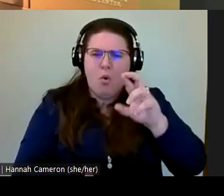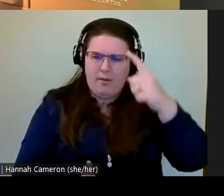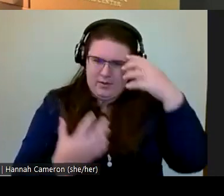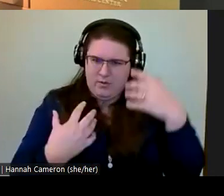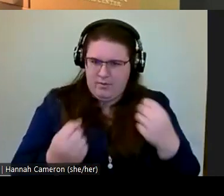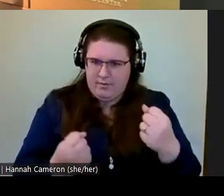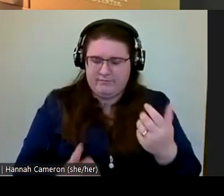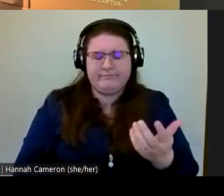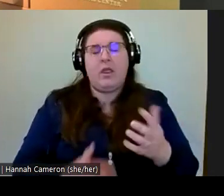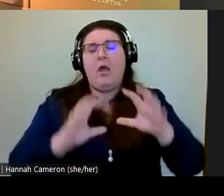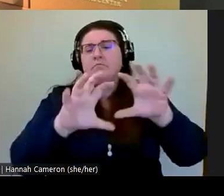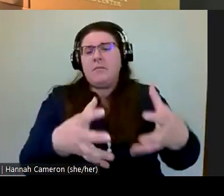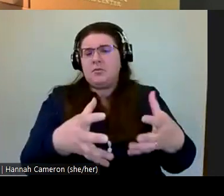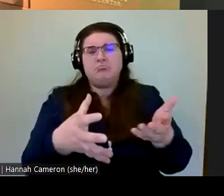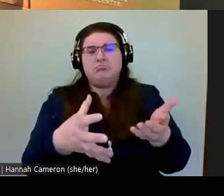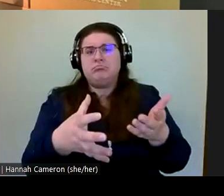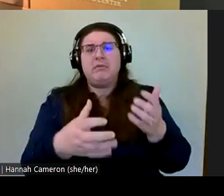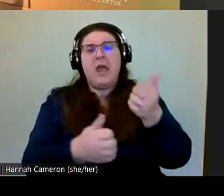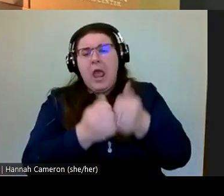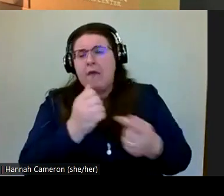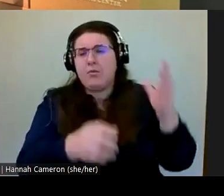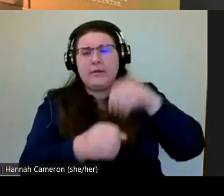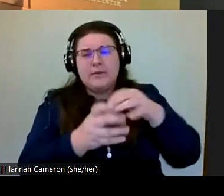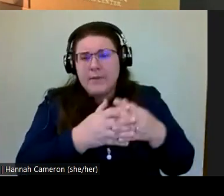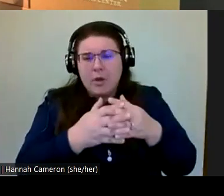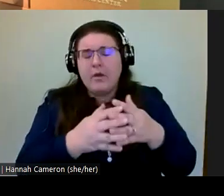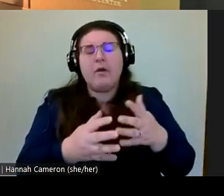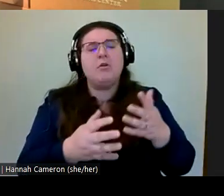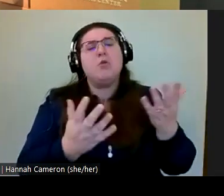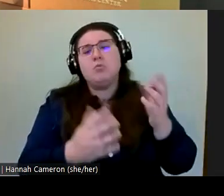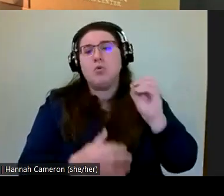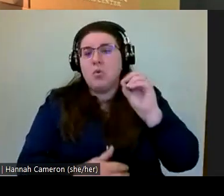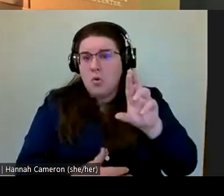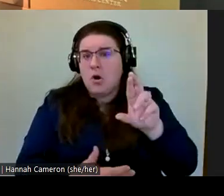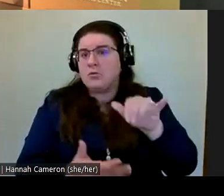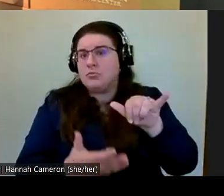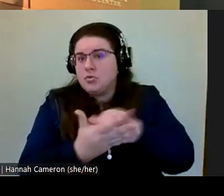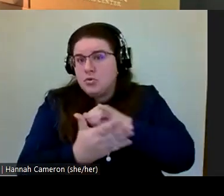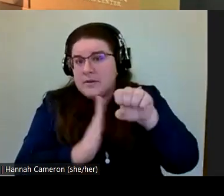maybe it's all the people who live in Rochester uh and uh how many of these people they all have